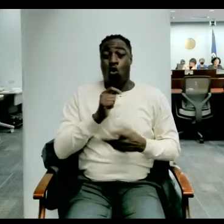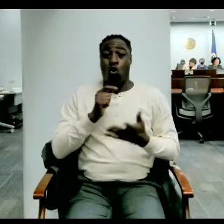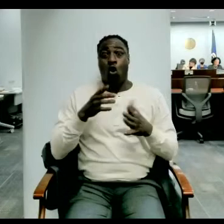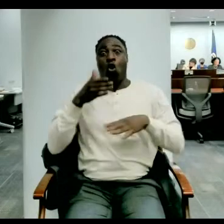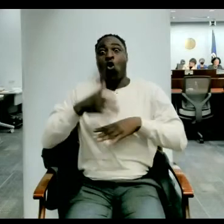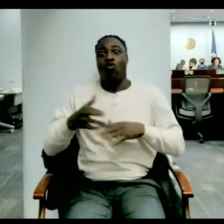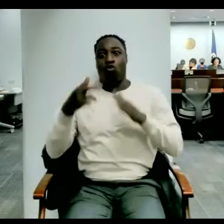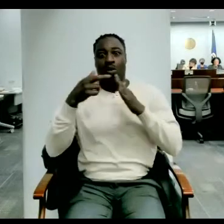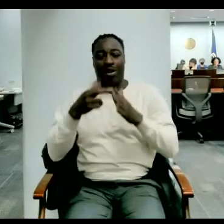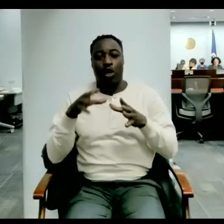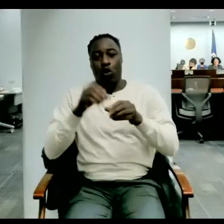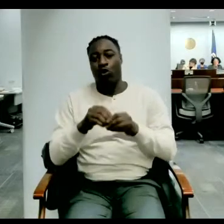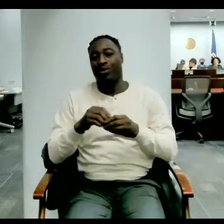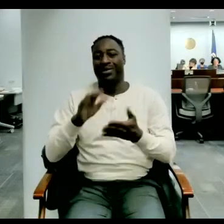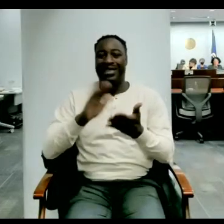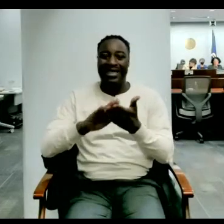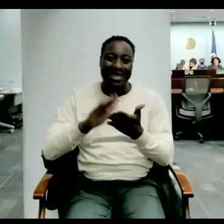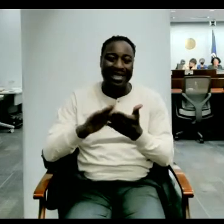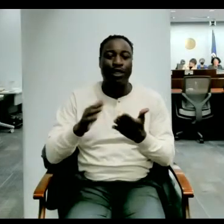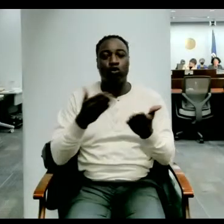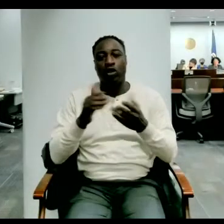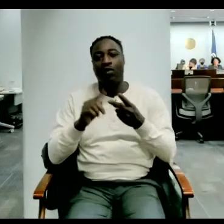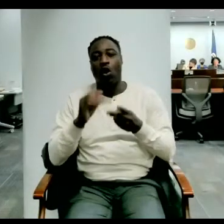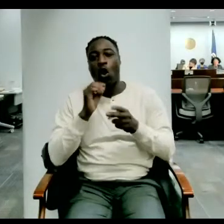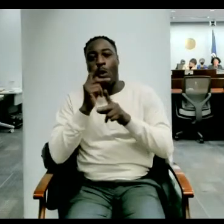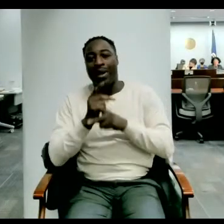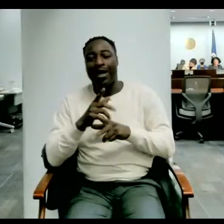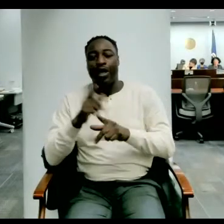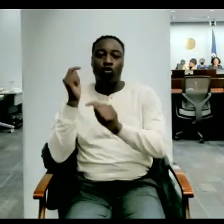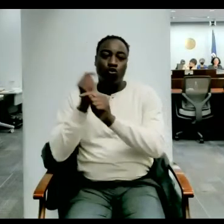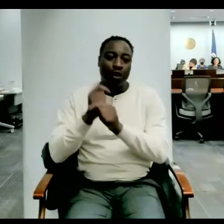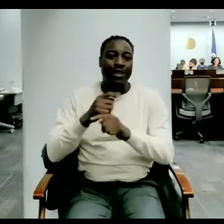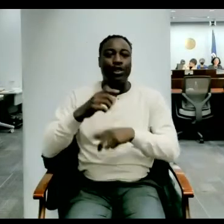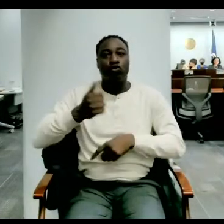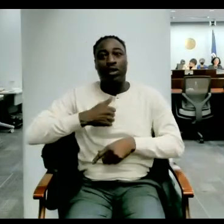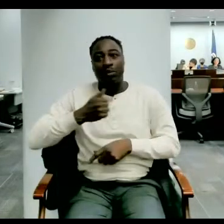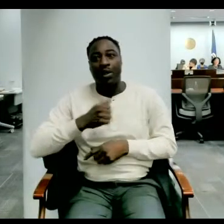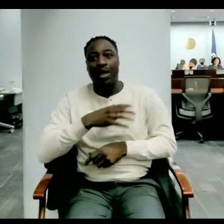including janitor yell services, home care, trucking, transportation and hospitality.